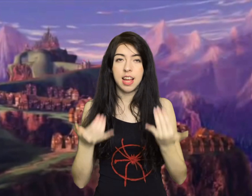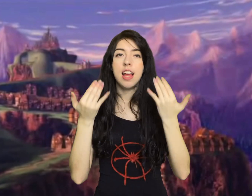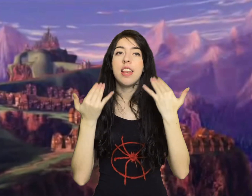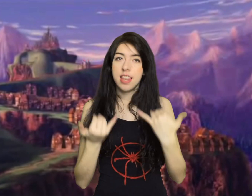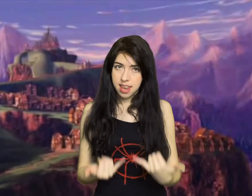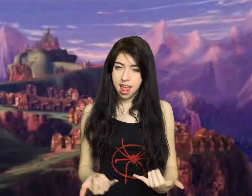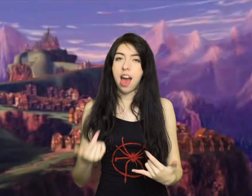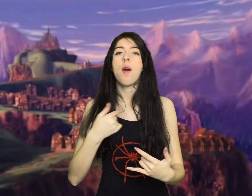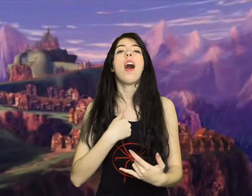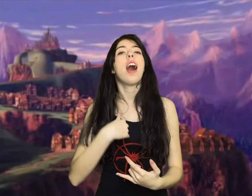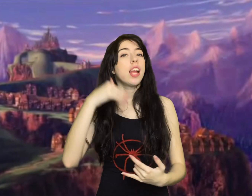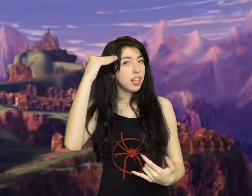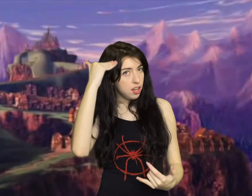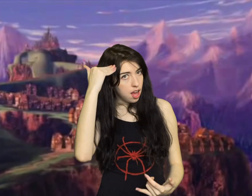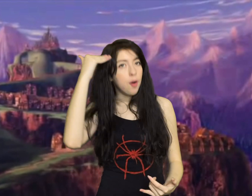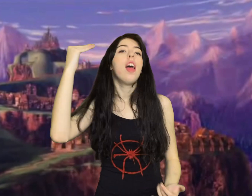NOW I KNOW